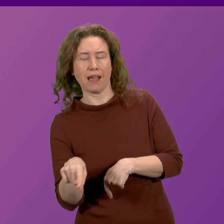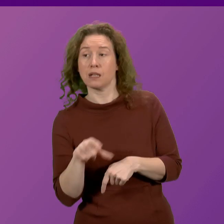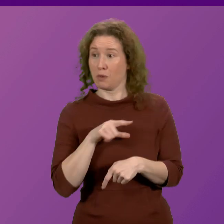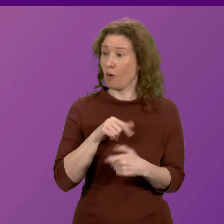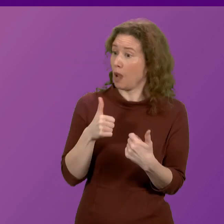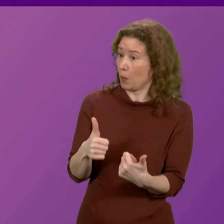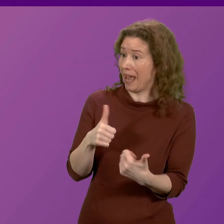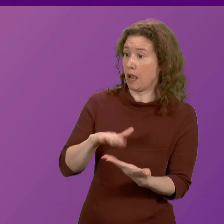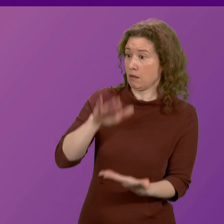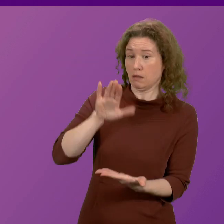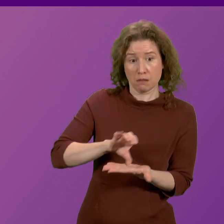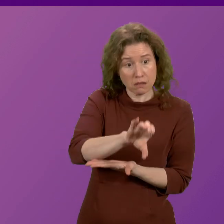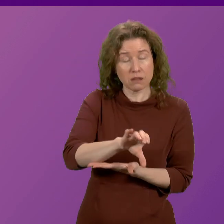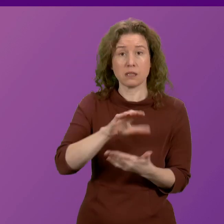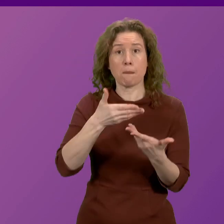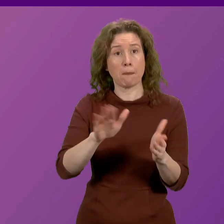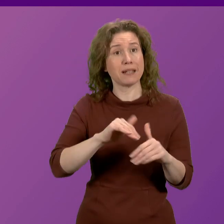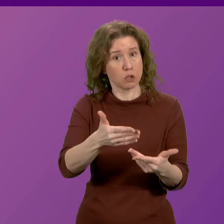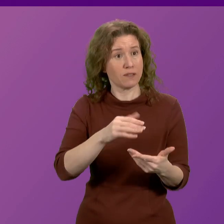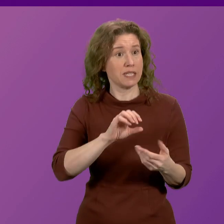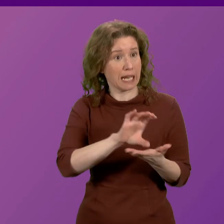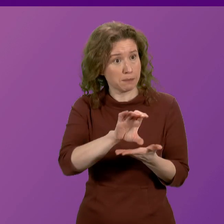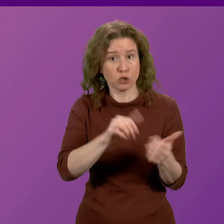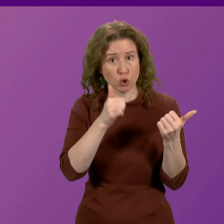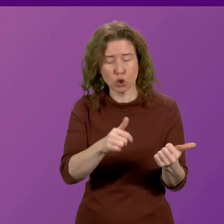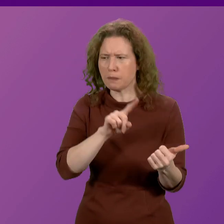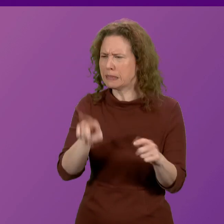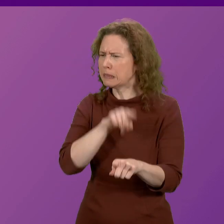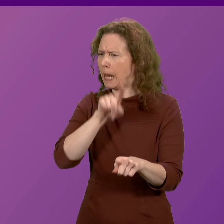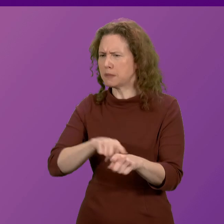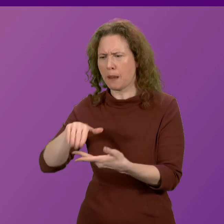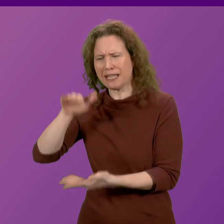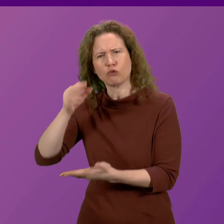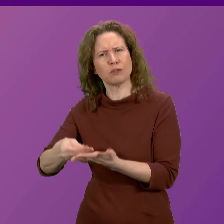investment in public expenditure, there is also a commensurate increase in costs in the